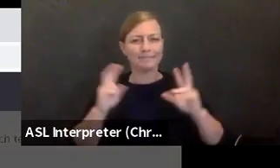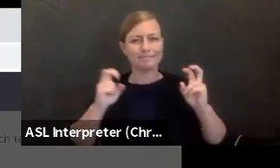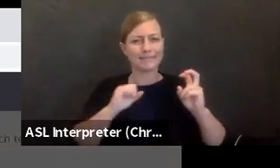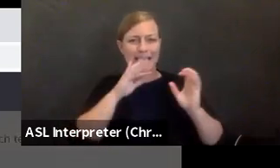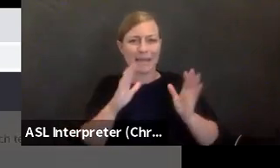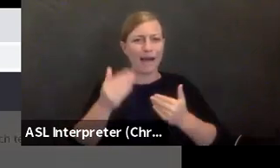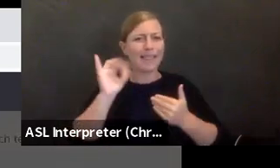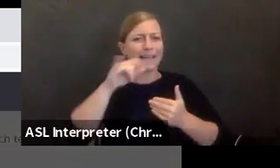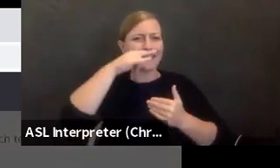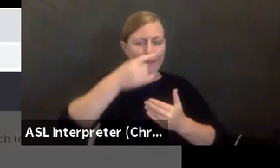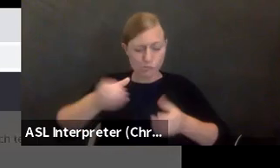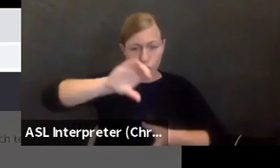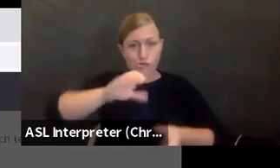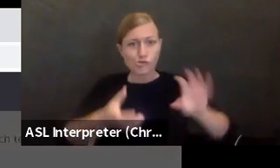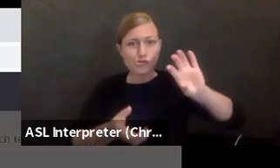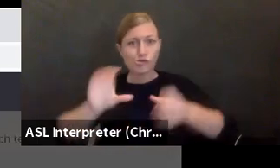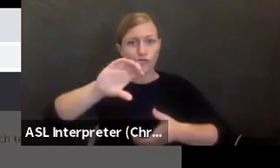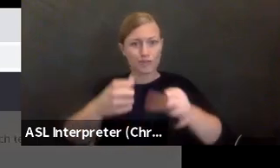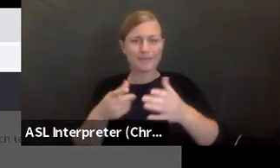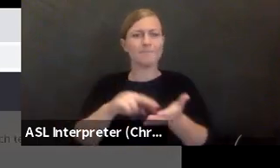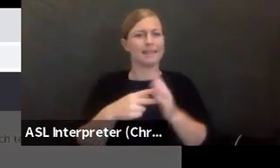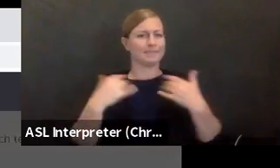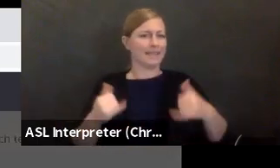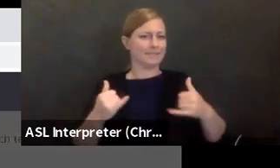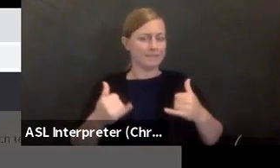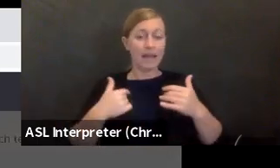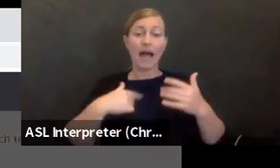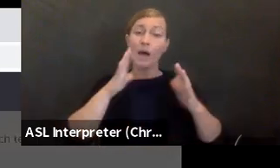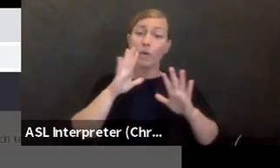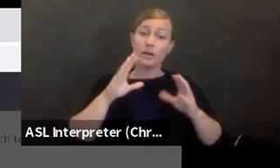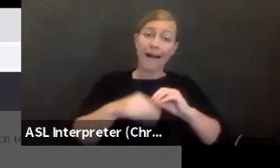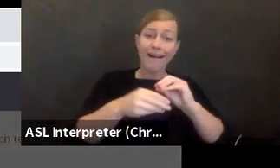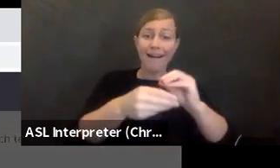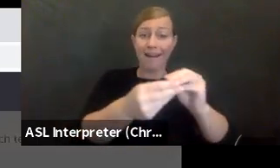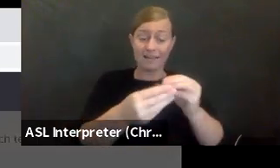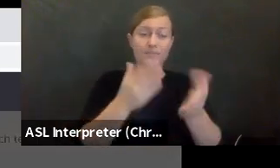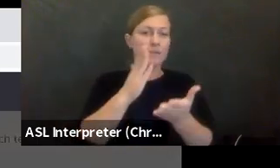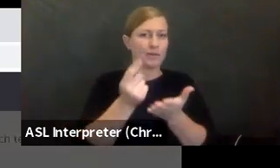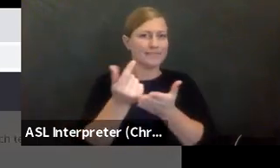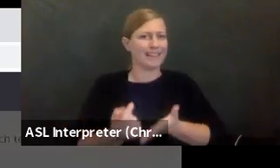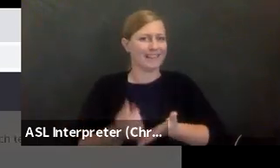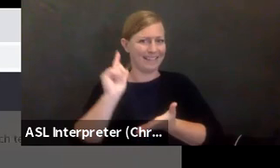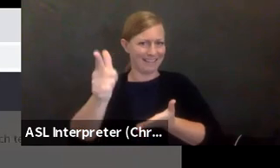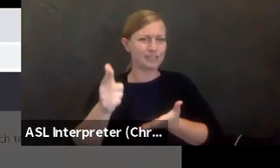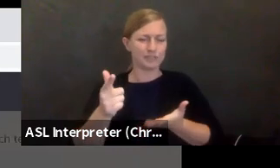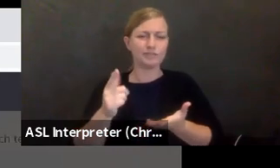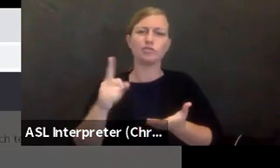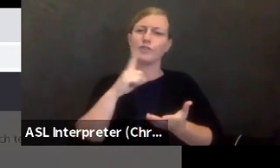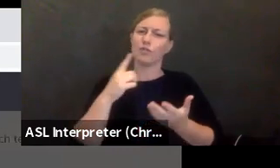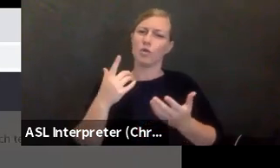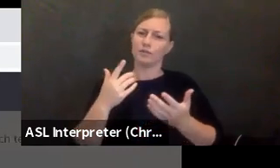We're here specifically to work with students so I'm going to click "class." This is my option, create your team, what do you want to call it? LMS 101 and this Is my sandbox,